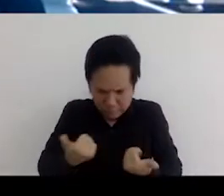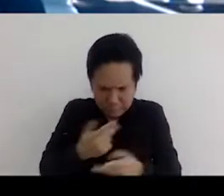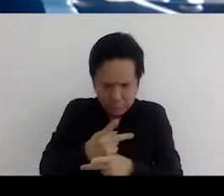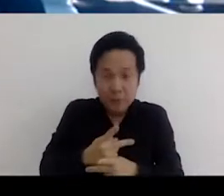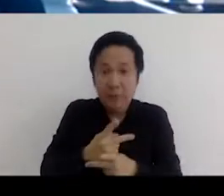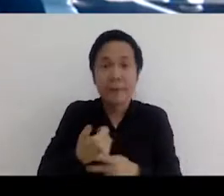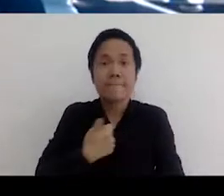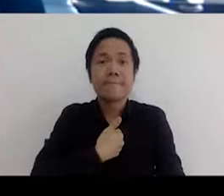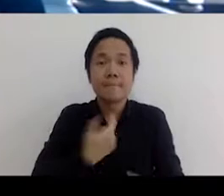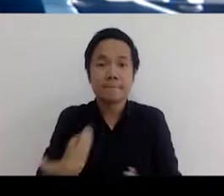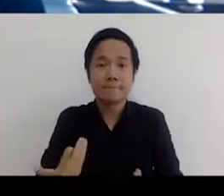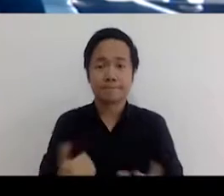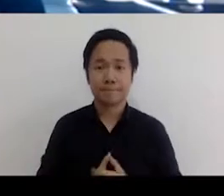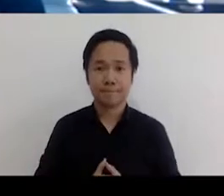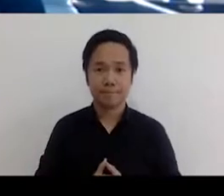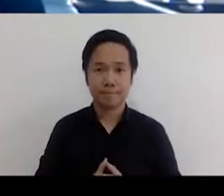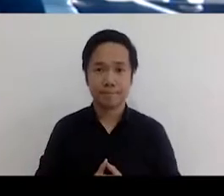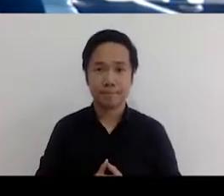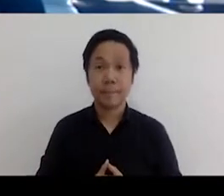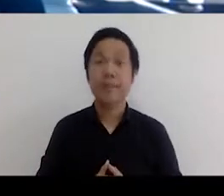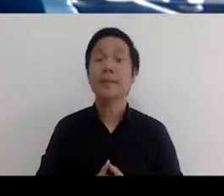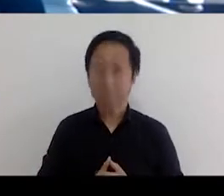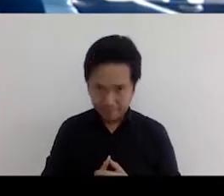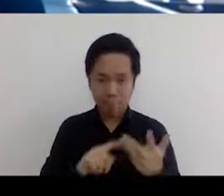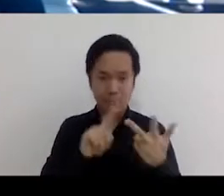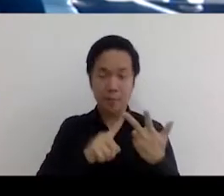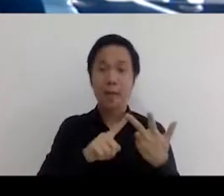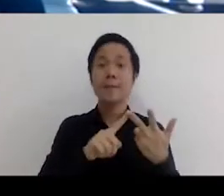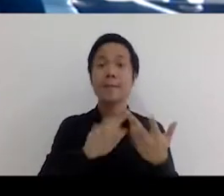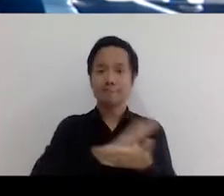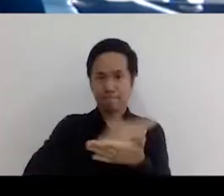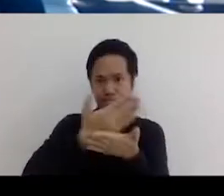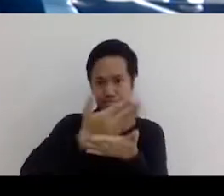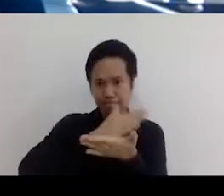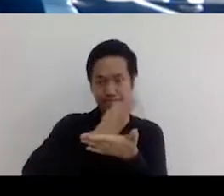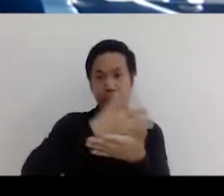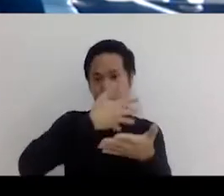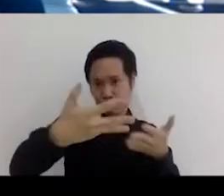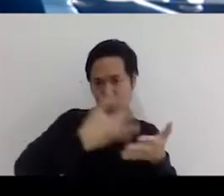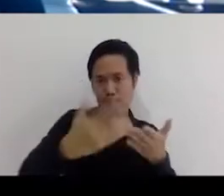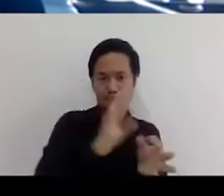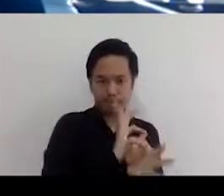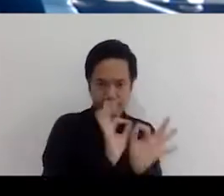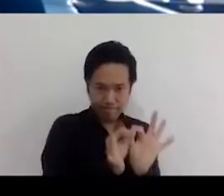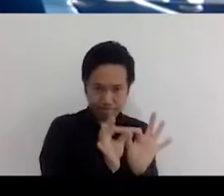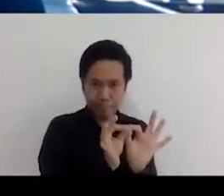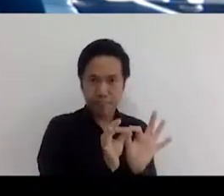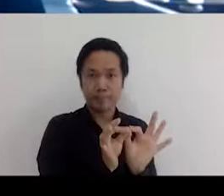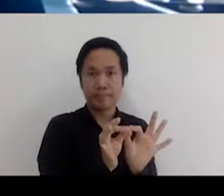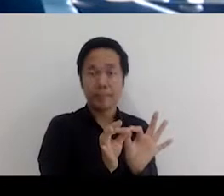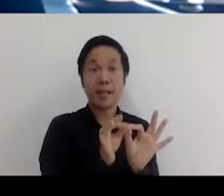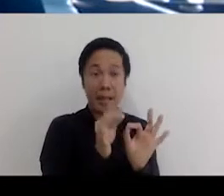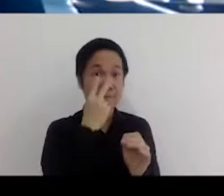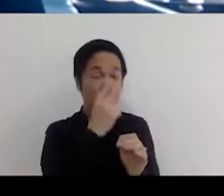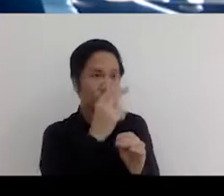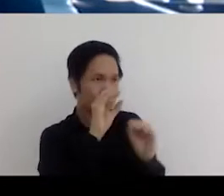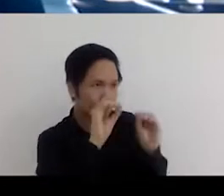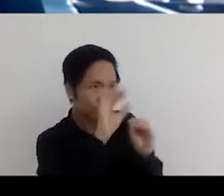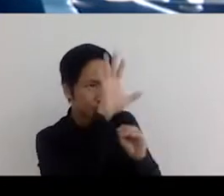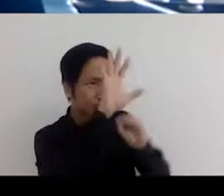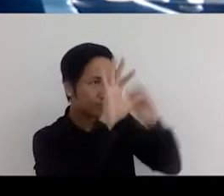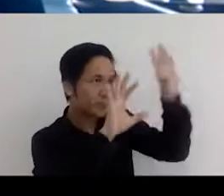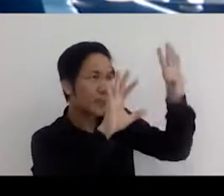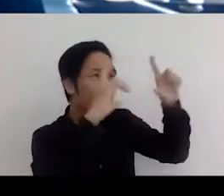And finally, we have developed some specific guidelines for the continuation of essential services, rehabilitation services, for people with disability,